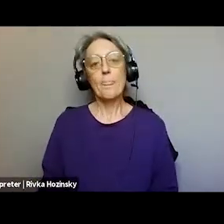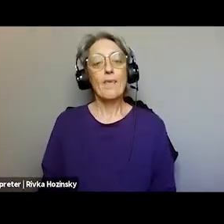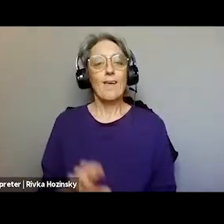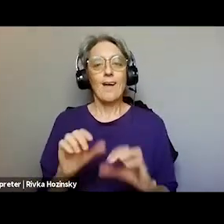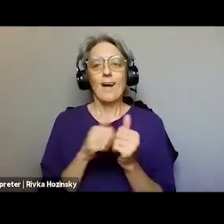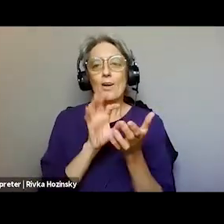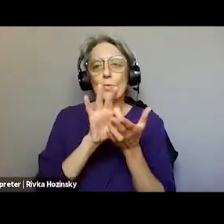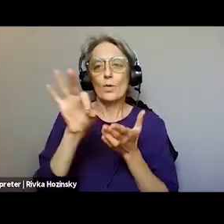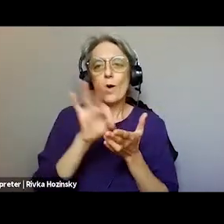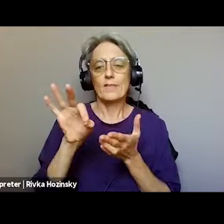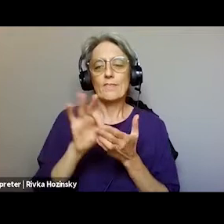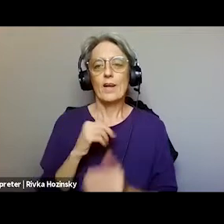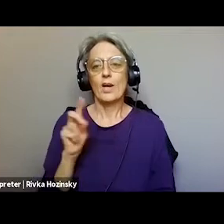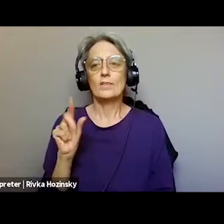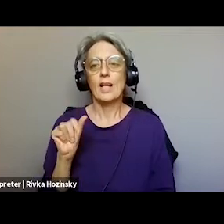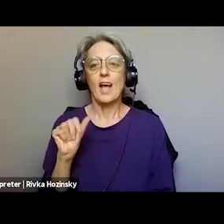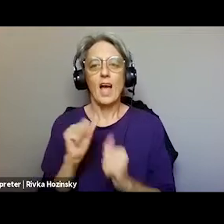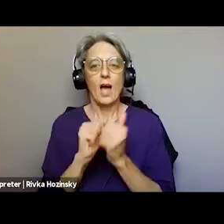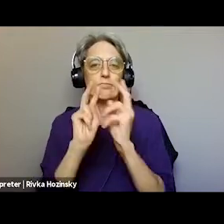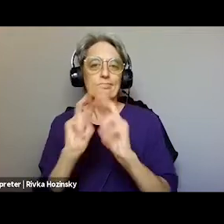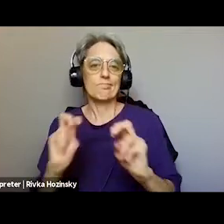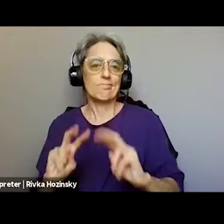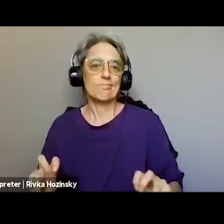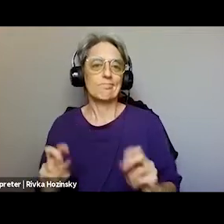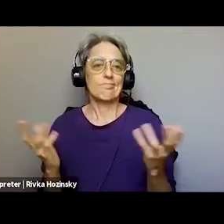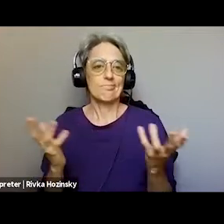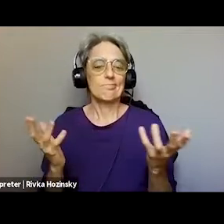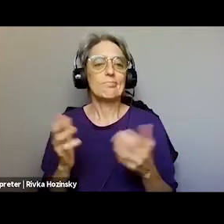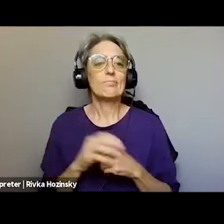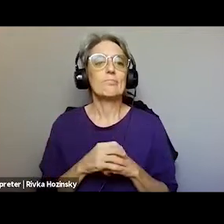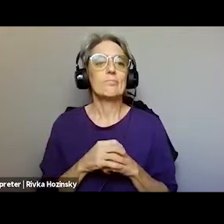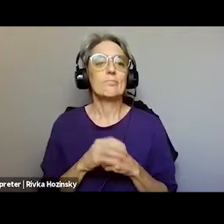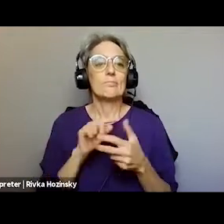assess it? So we're going to talk about three ways initiation, amount, and quality?